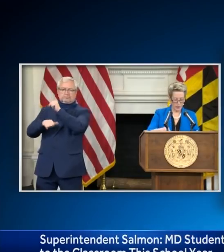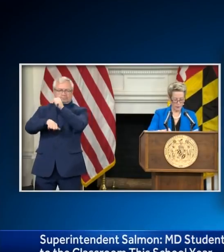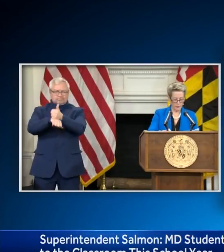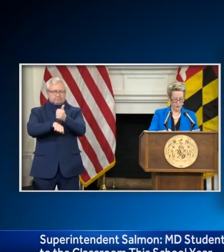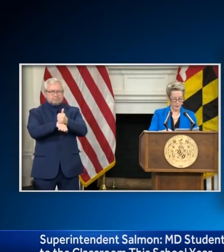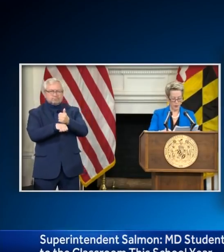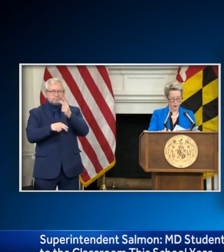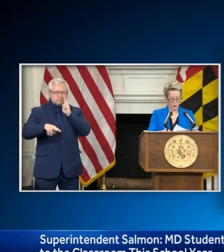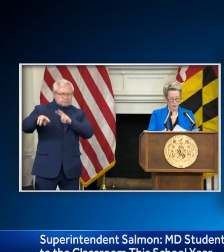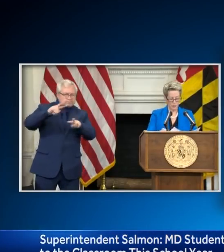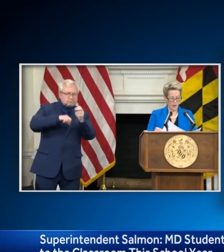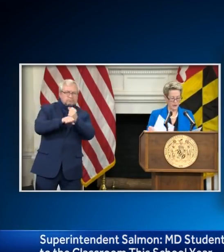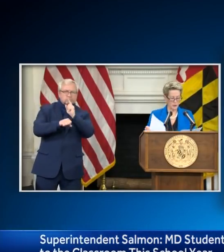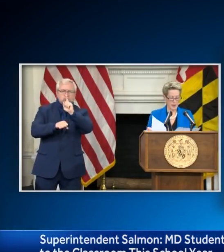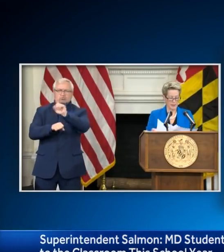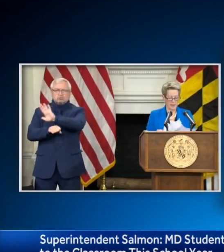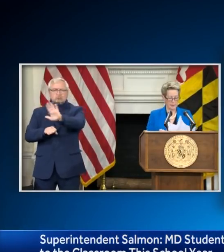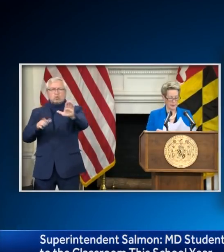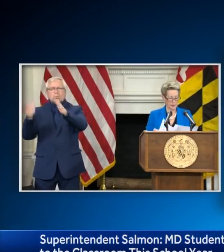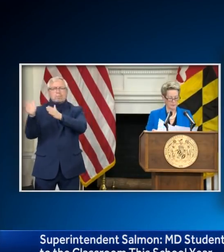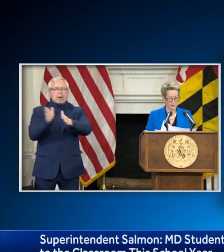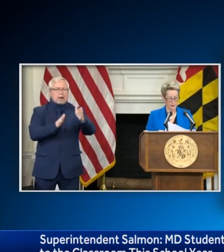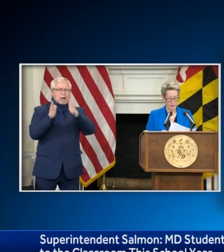COMMUNITIES ON THE PATH FORWARD.